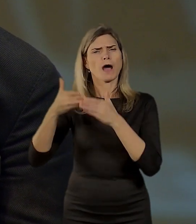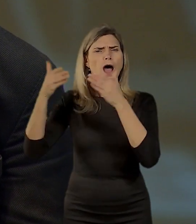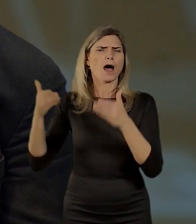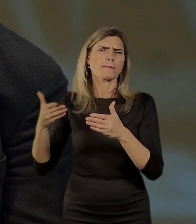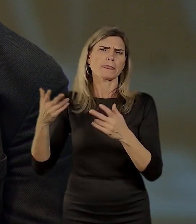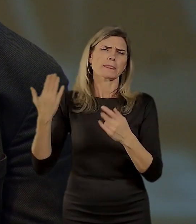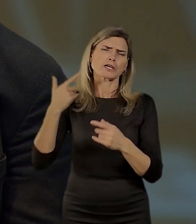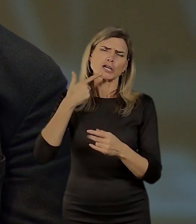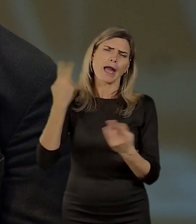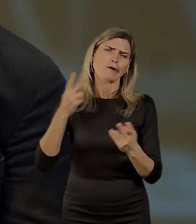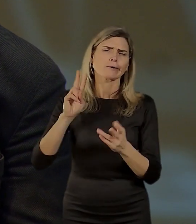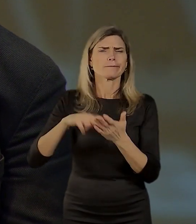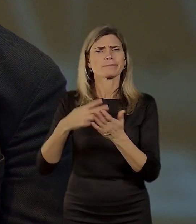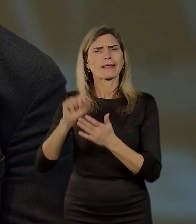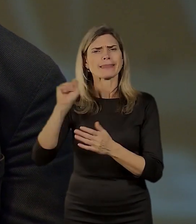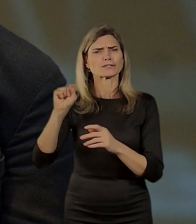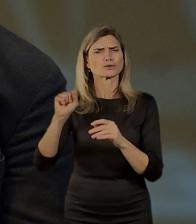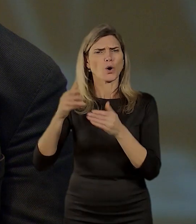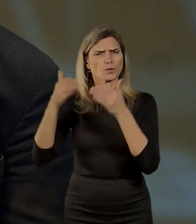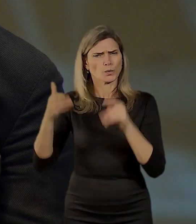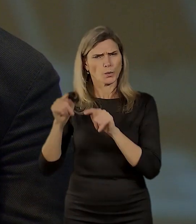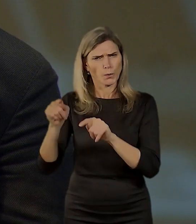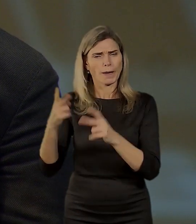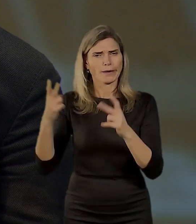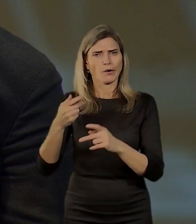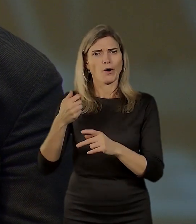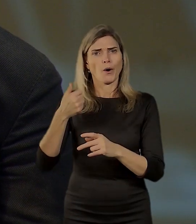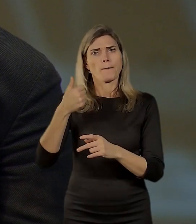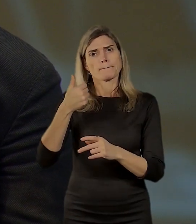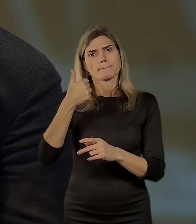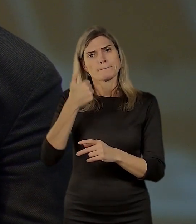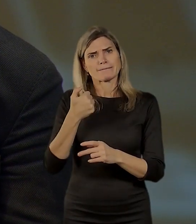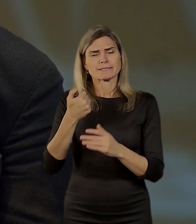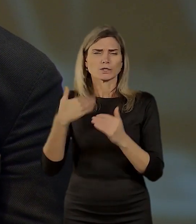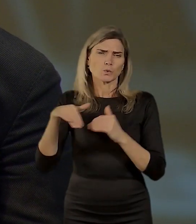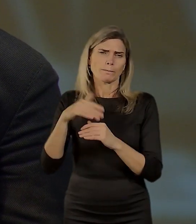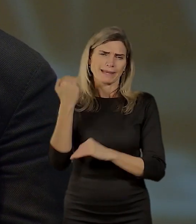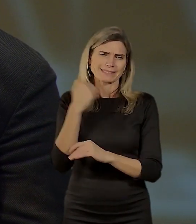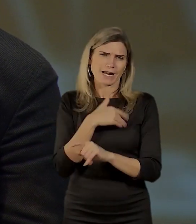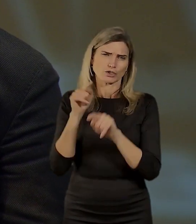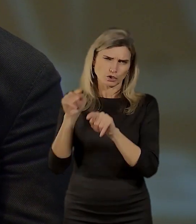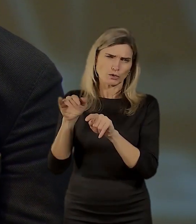So that the capacity is sufficient. So it will be created gradually. However, of course,